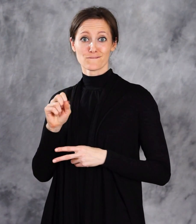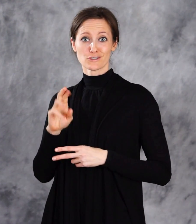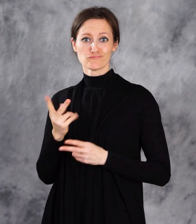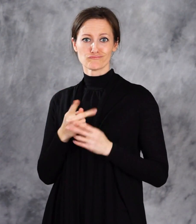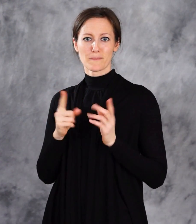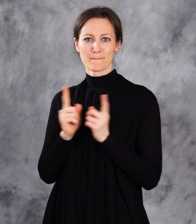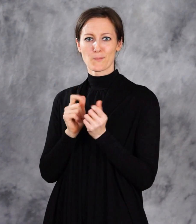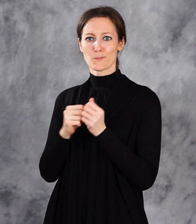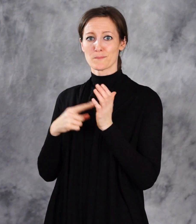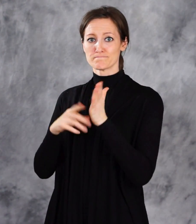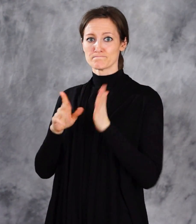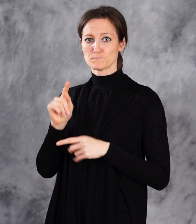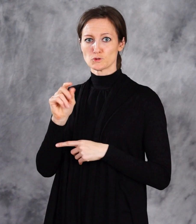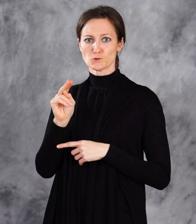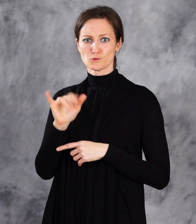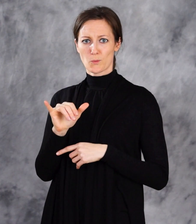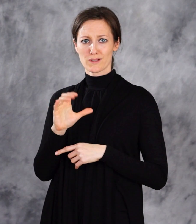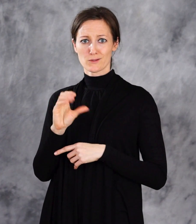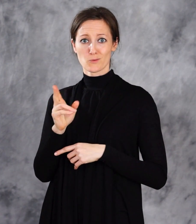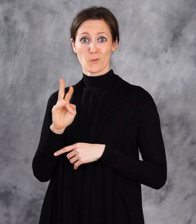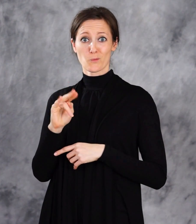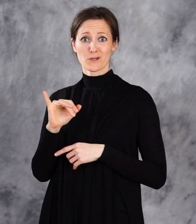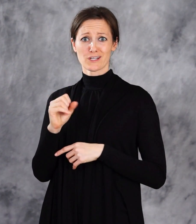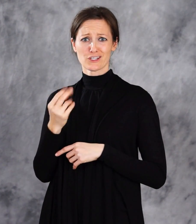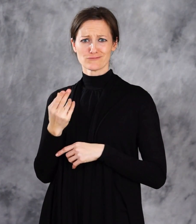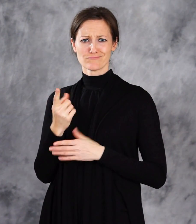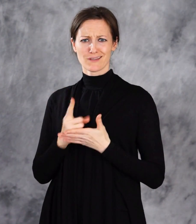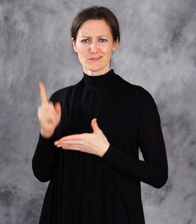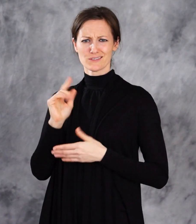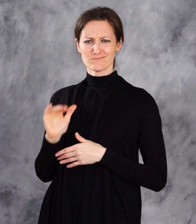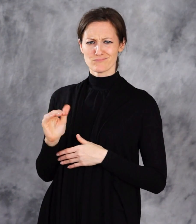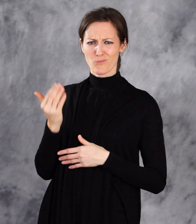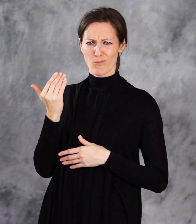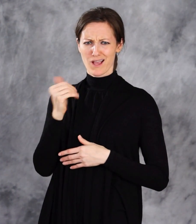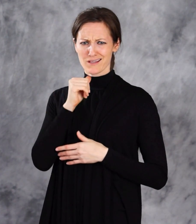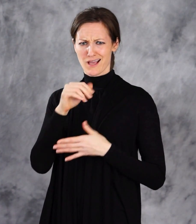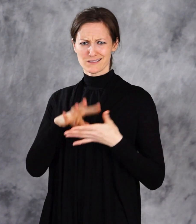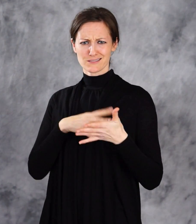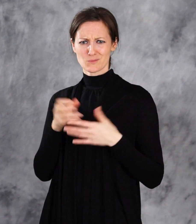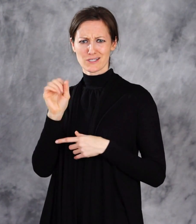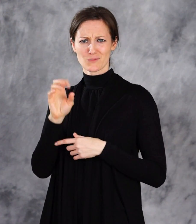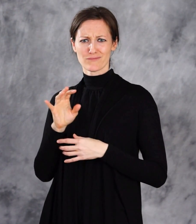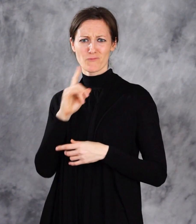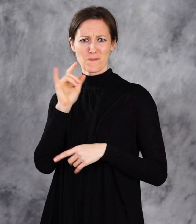met with Representative Tony Cornish last week to ask why he had not scheduled a hearing